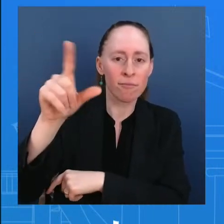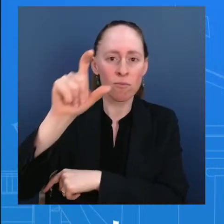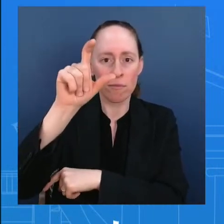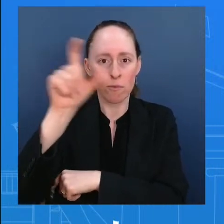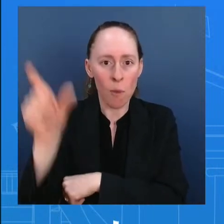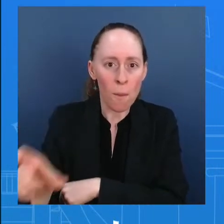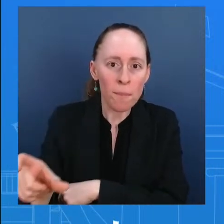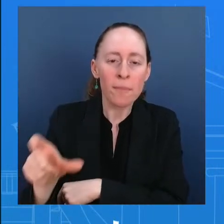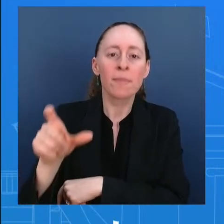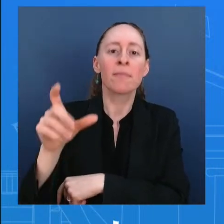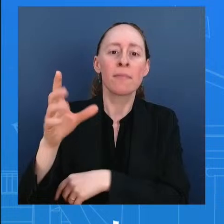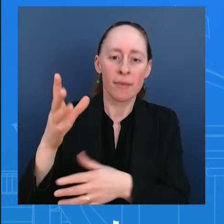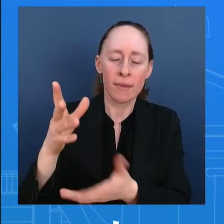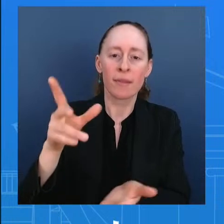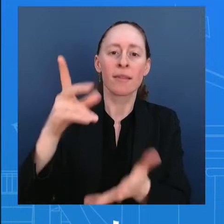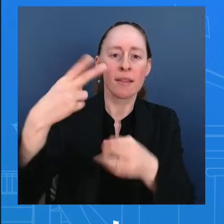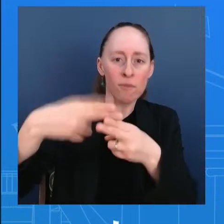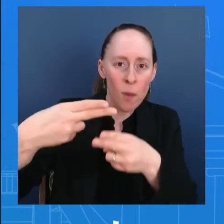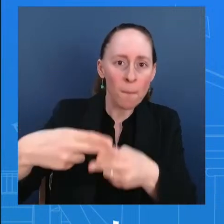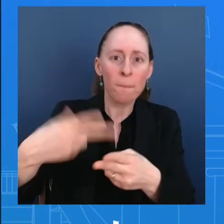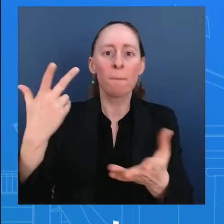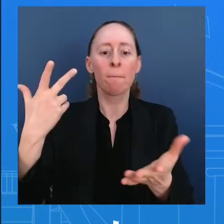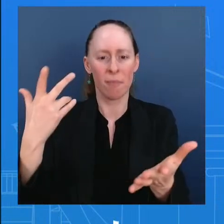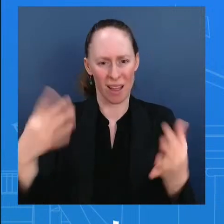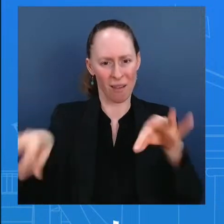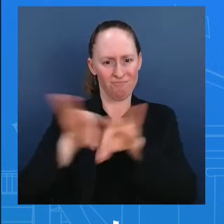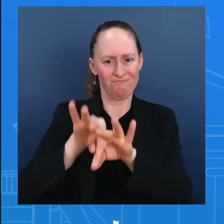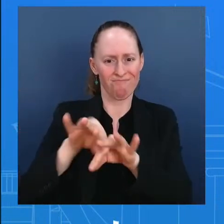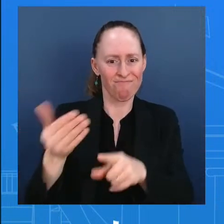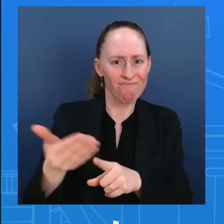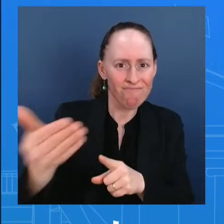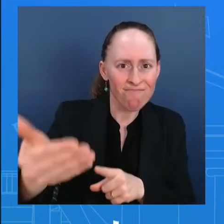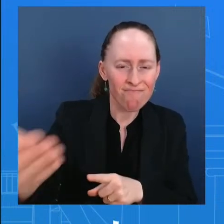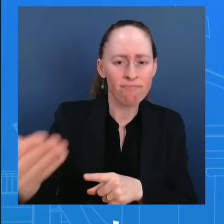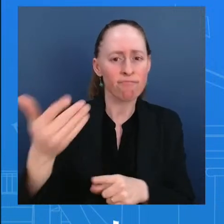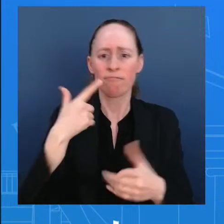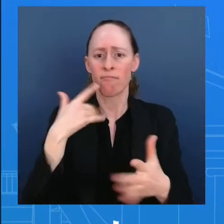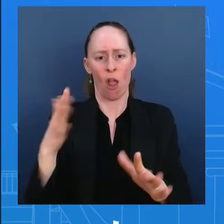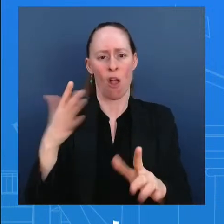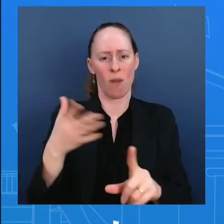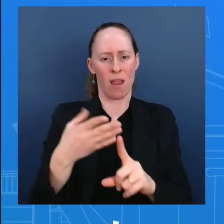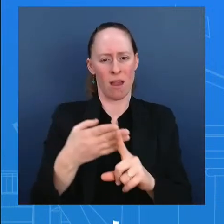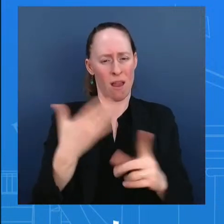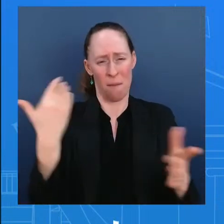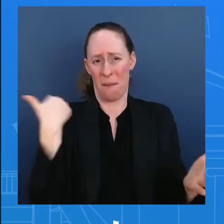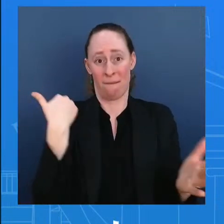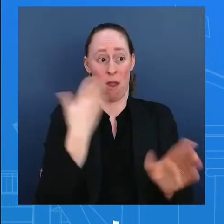has been able to mend many of those relationships, and you’ve seen the president on the global stage